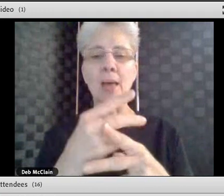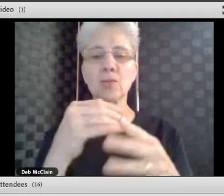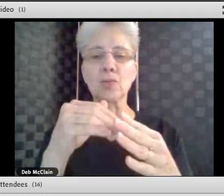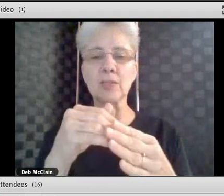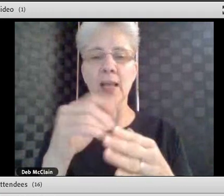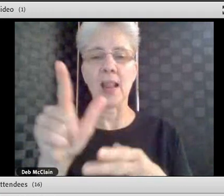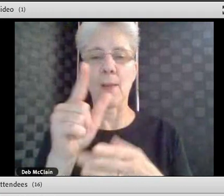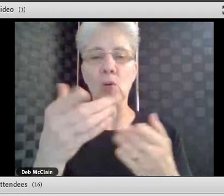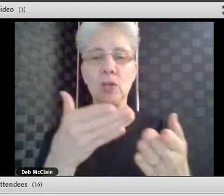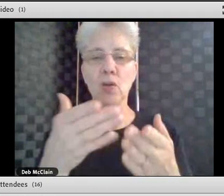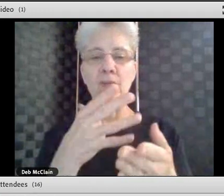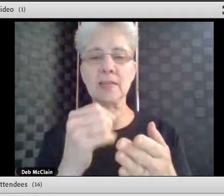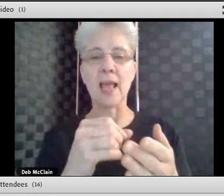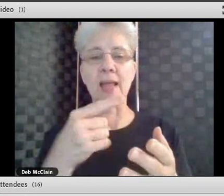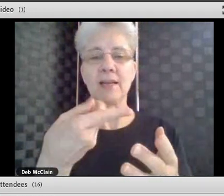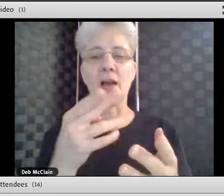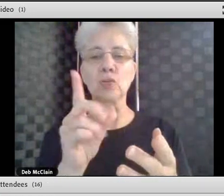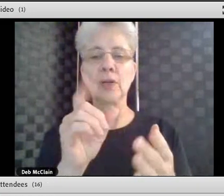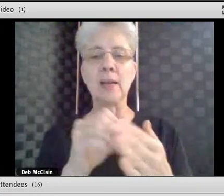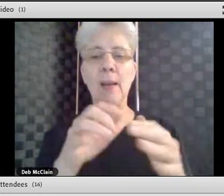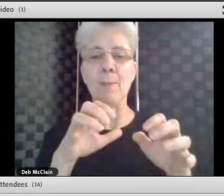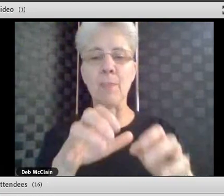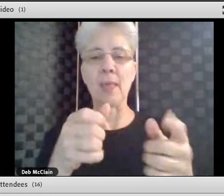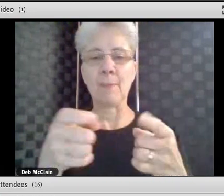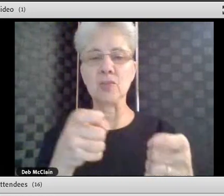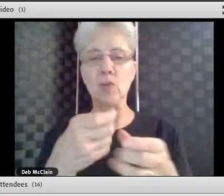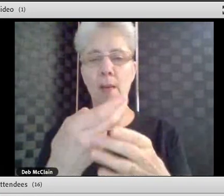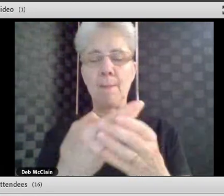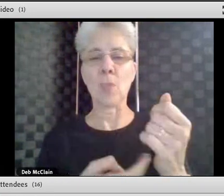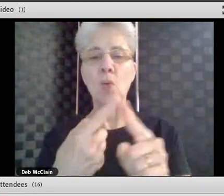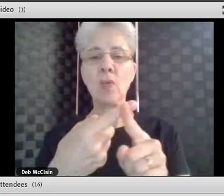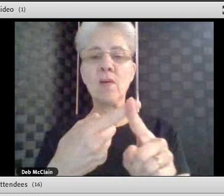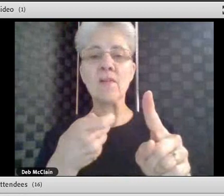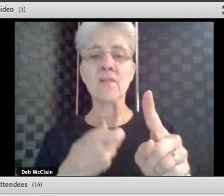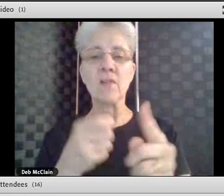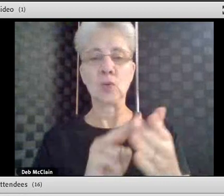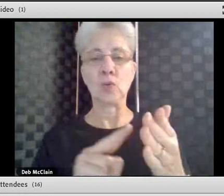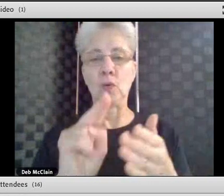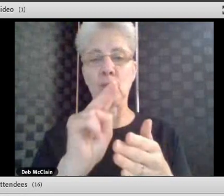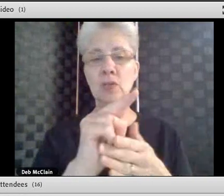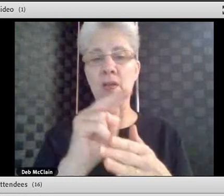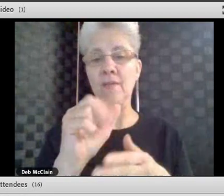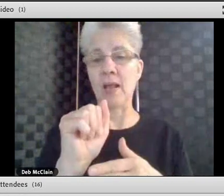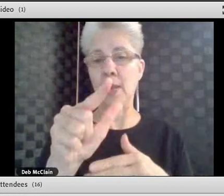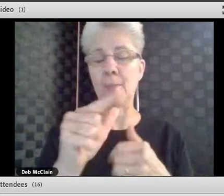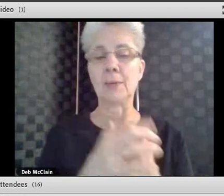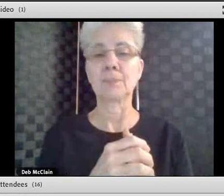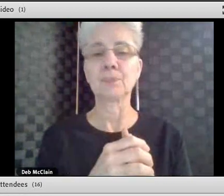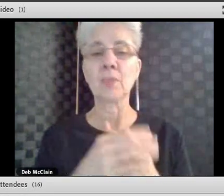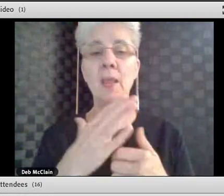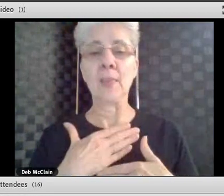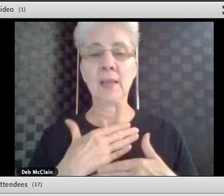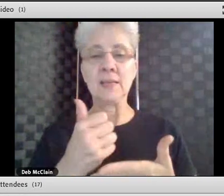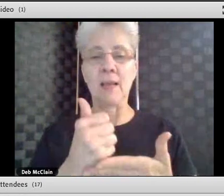and a doctorate in public administration, both from the University of Alabama. Please help me welcome Dr. Stephanie Rollins